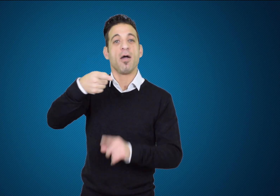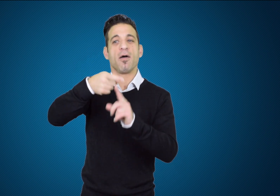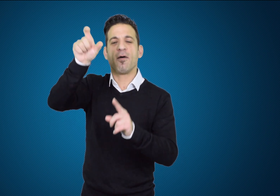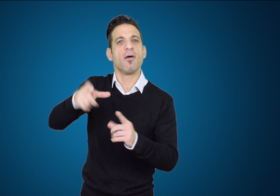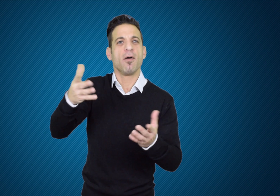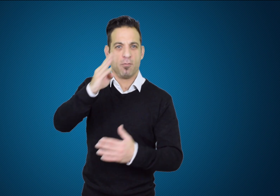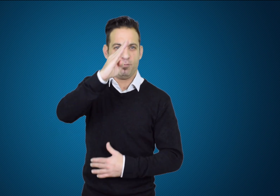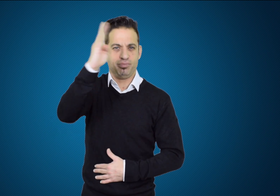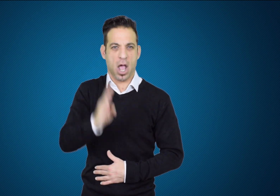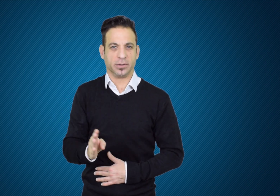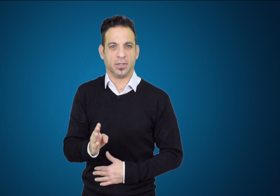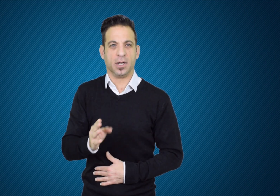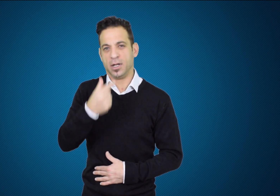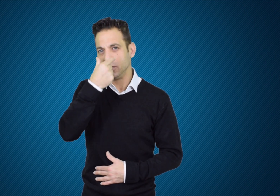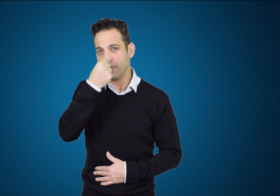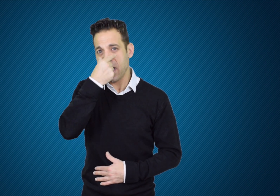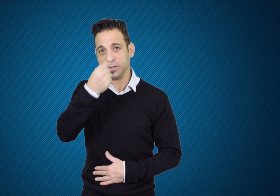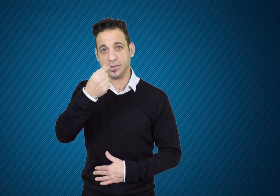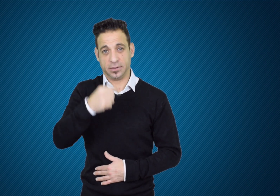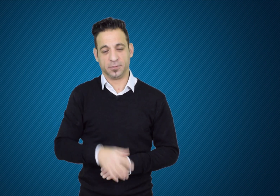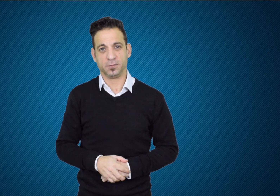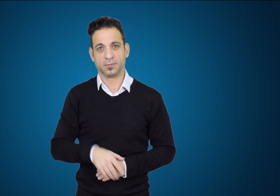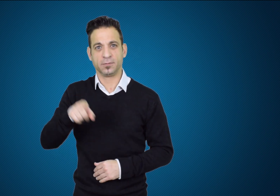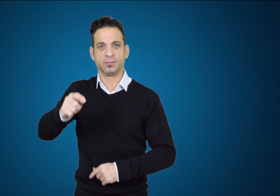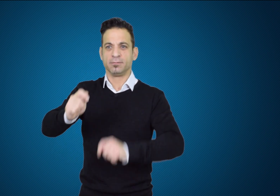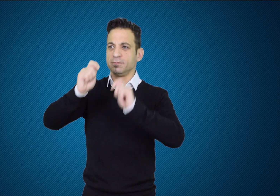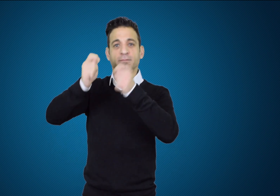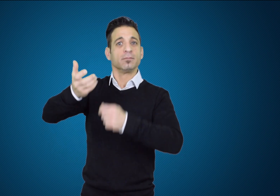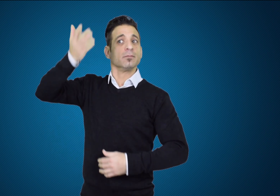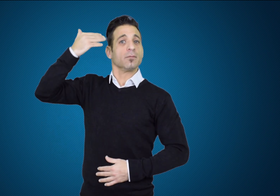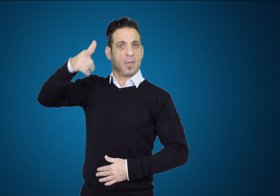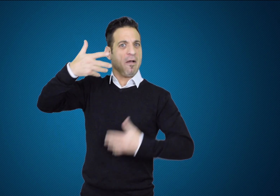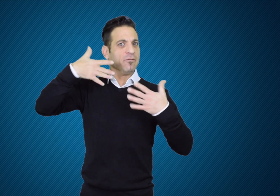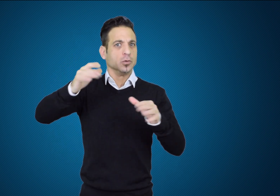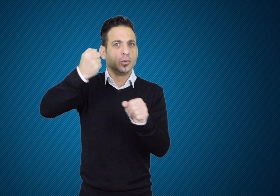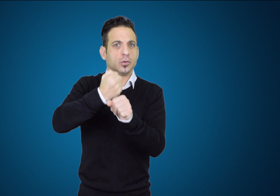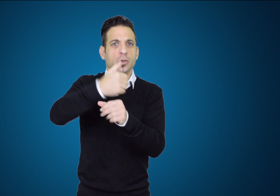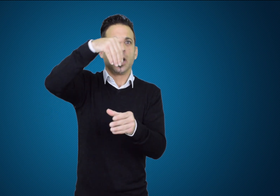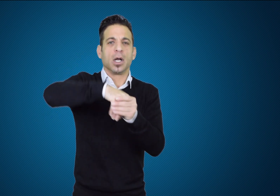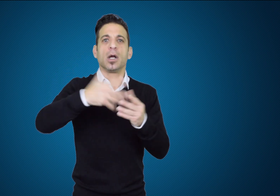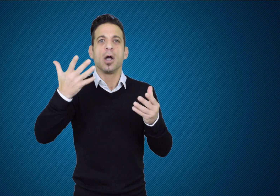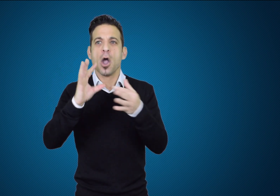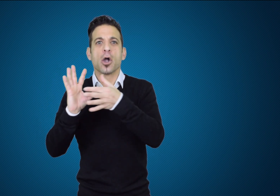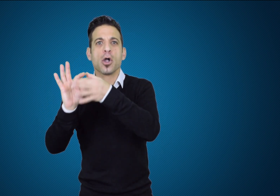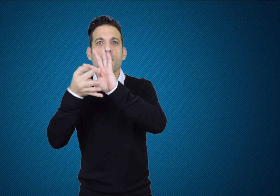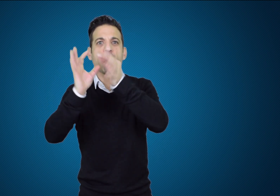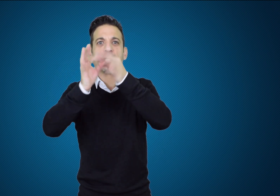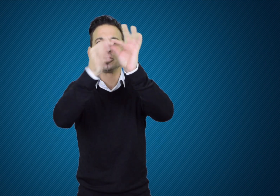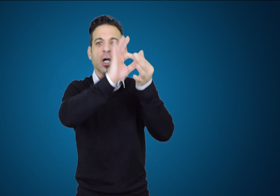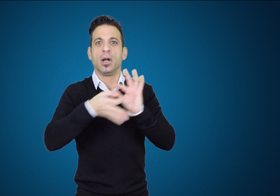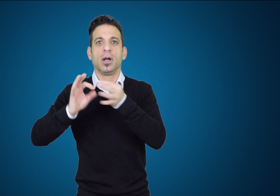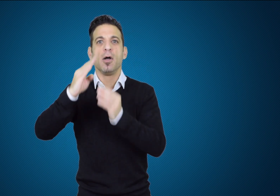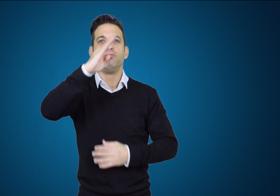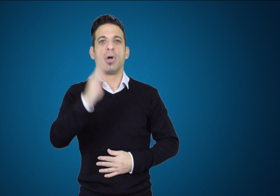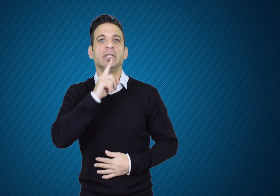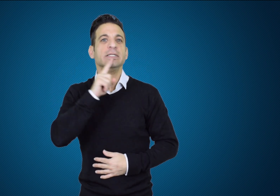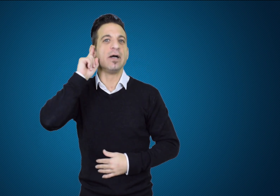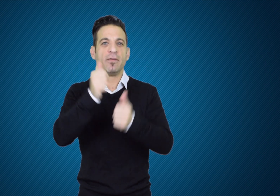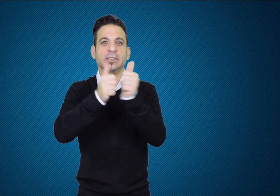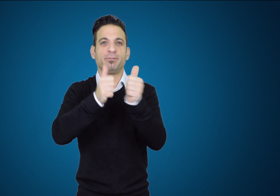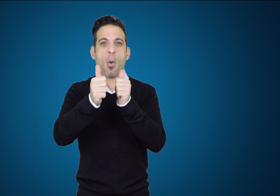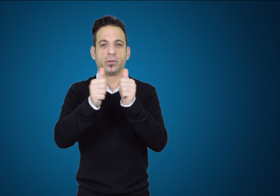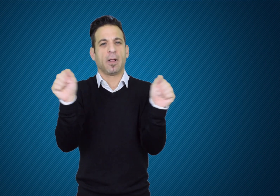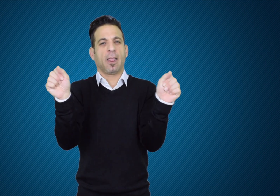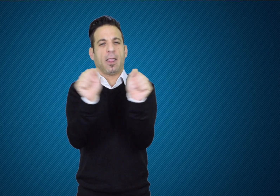of Brazil, was president of the Confederation of Brazilian Deaf Sports